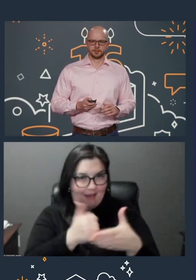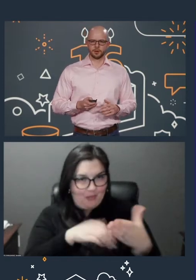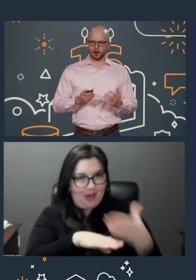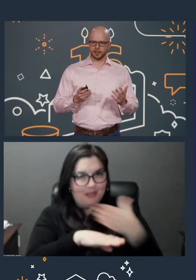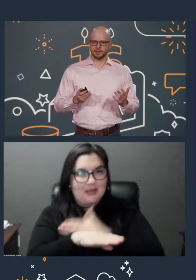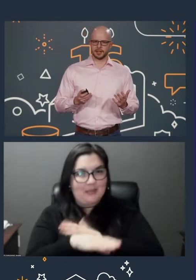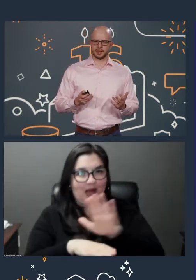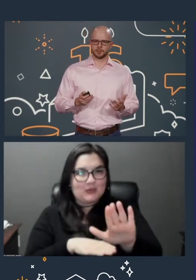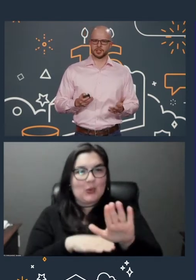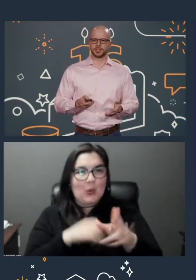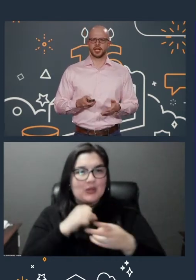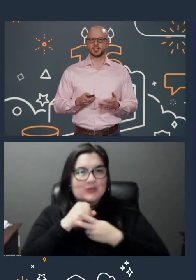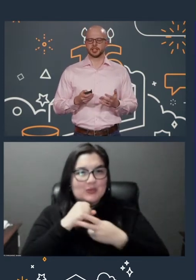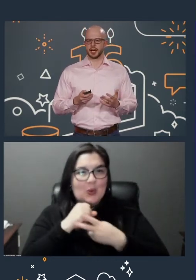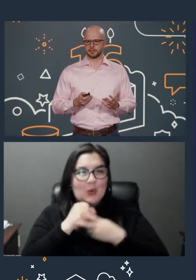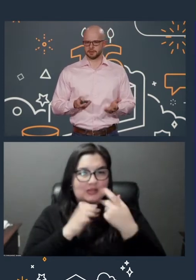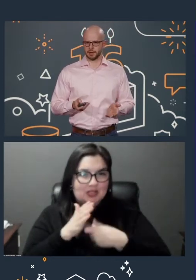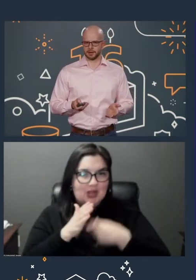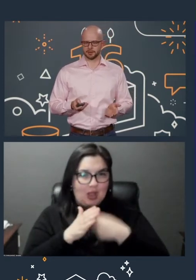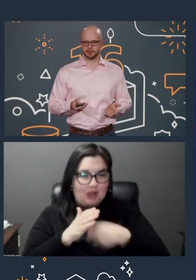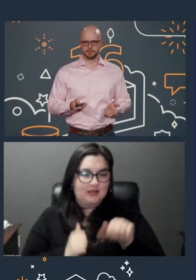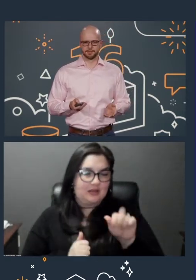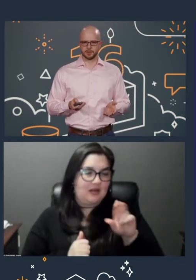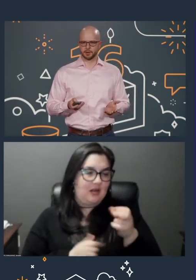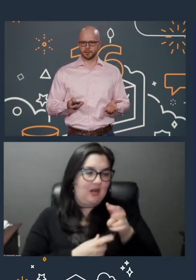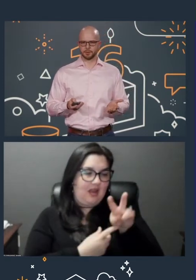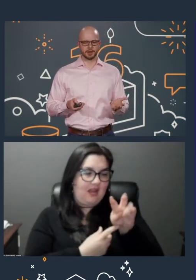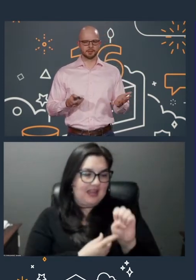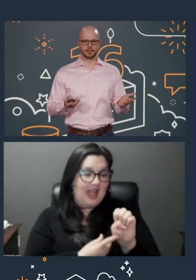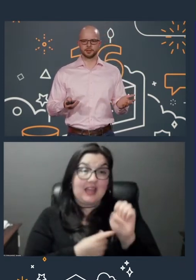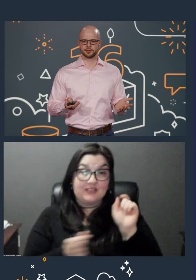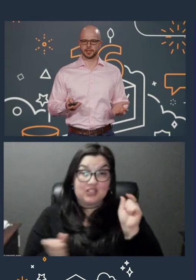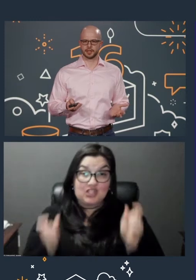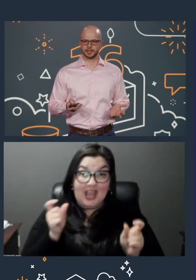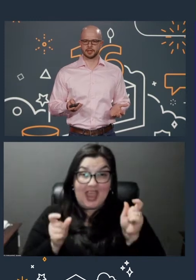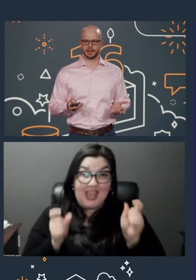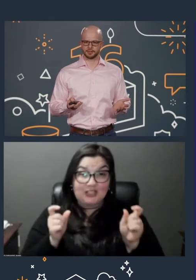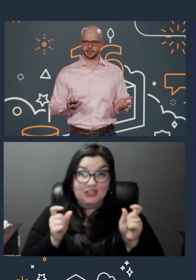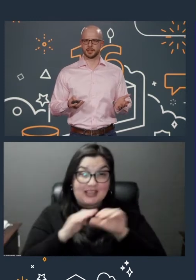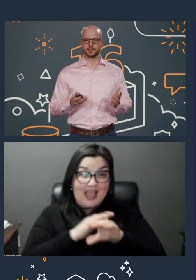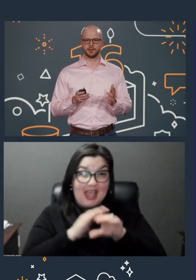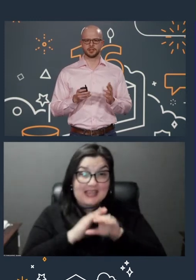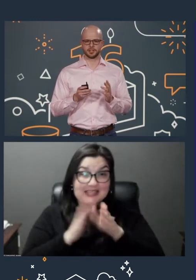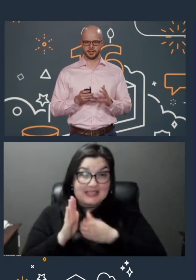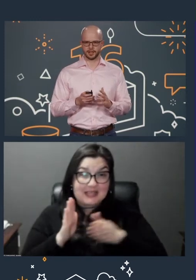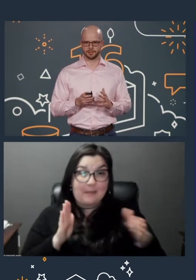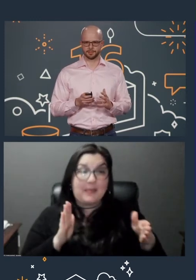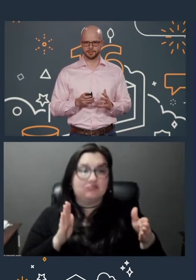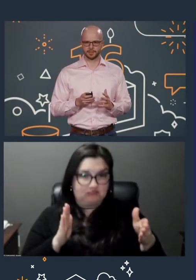So to archive data with changing access patterns, we recommend using S3 Intelligent-Tiering.